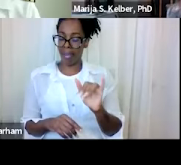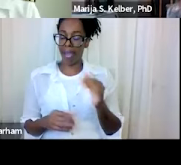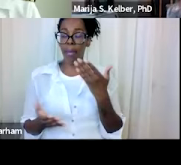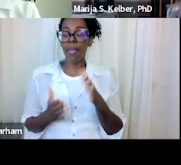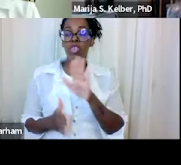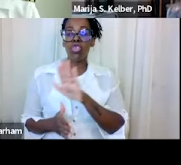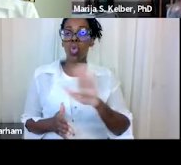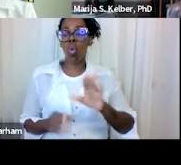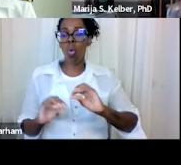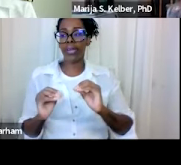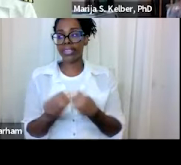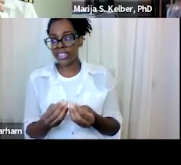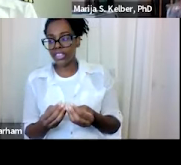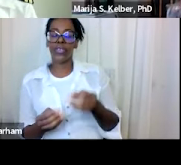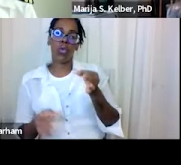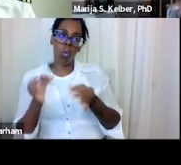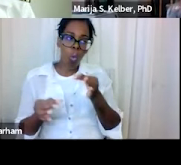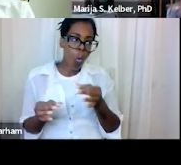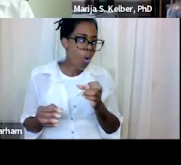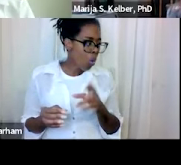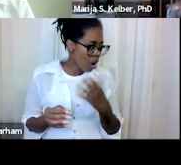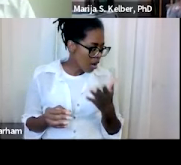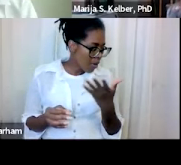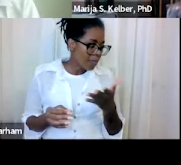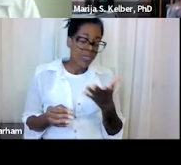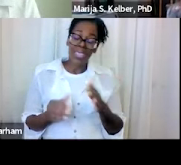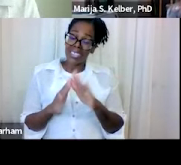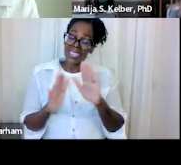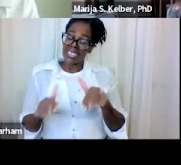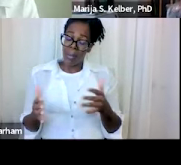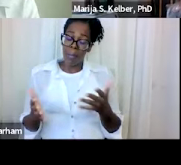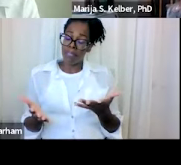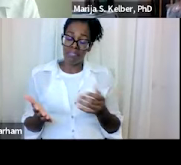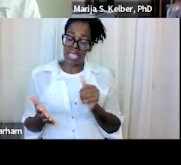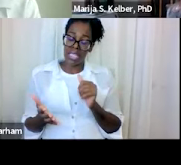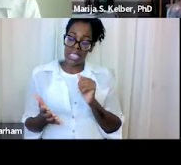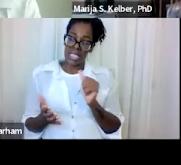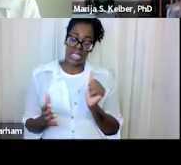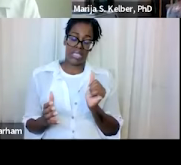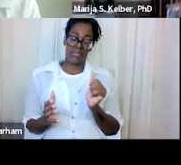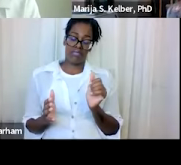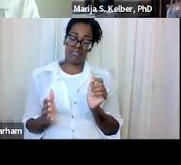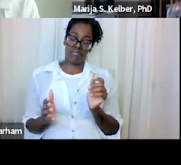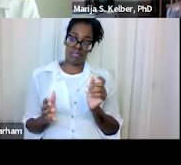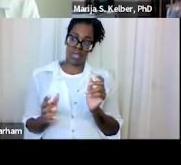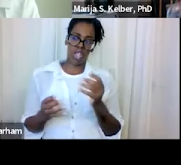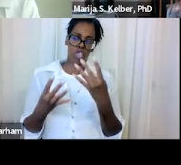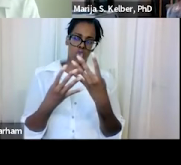court or system is not exploring or at least screening for traumatic brain injuries,